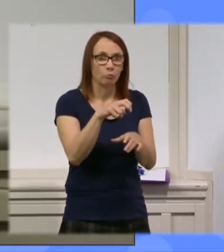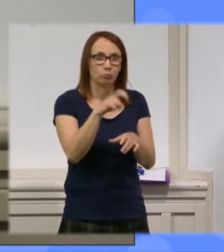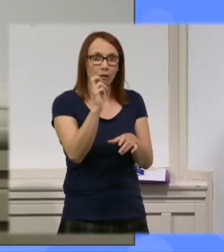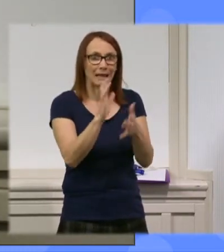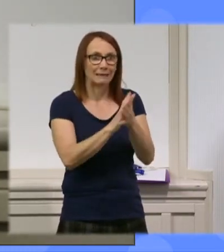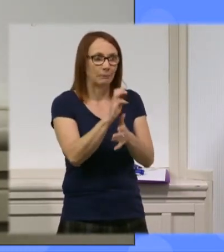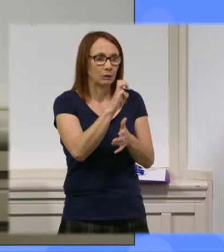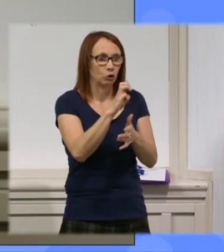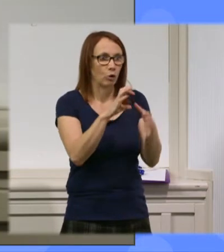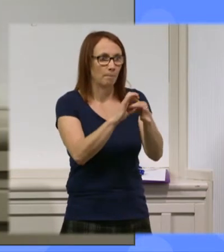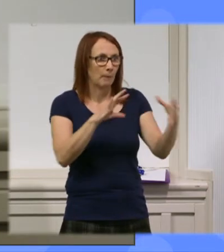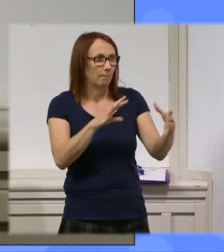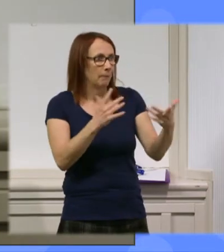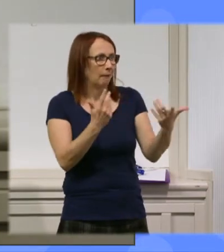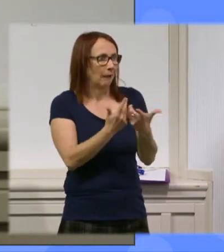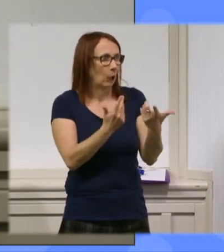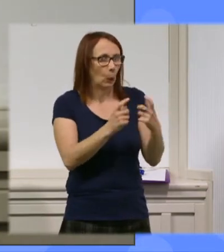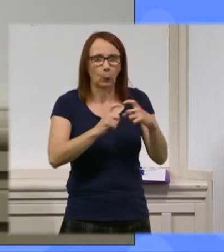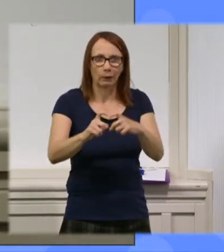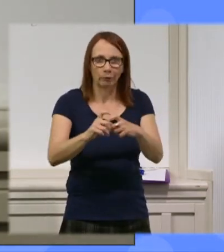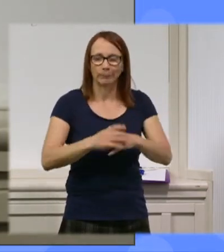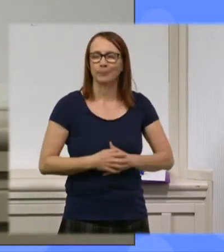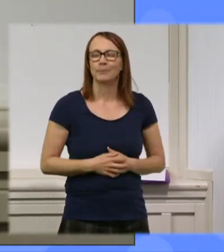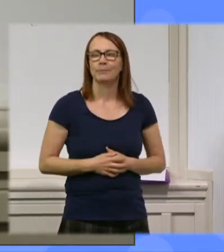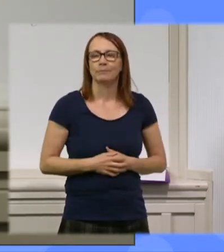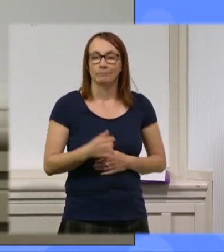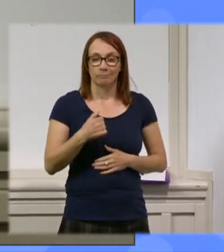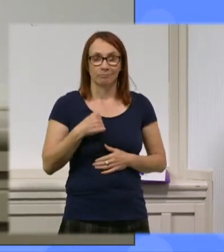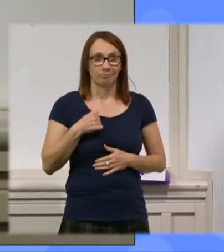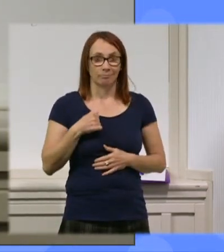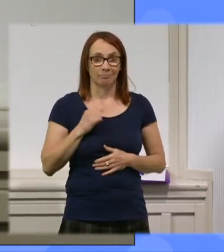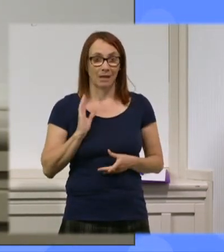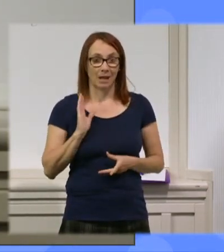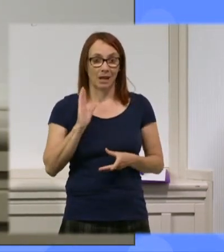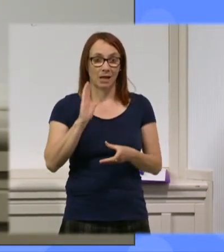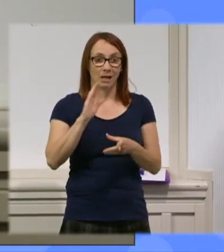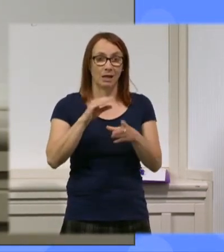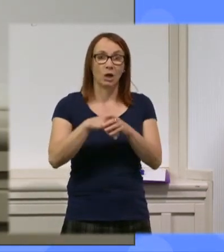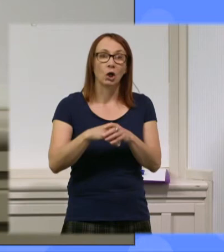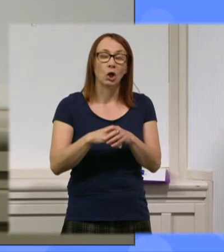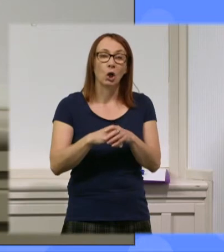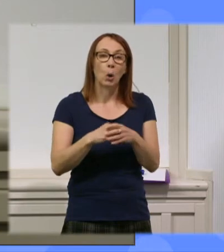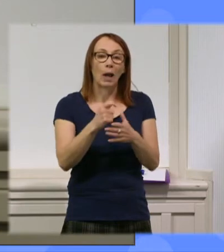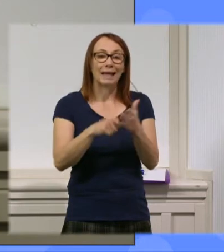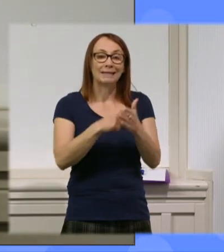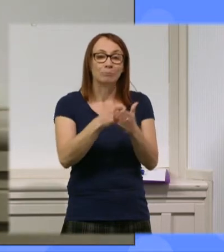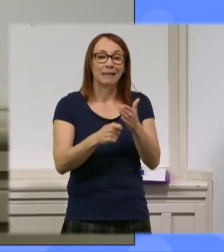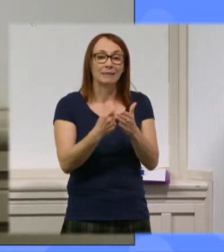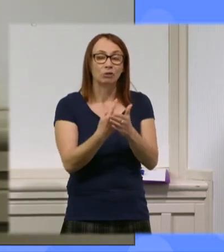of what we do I got into politics I joined the Scottish before a two weeks after the Scottish independence referendum well just about like